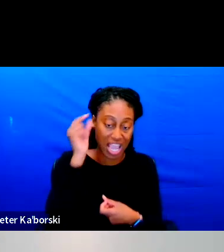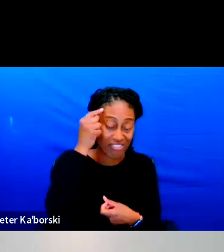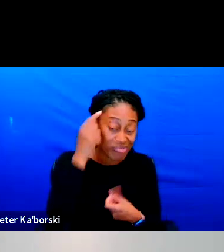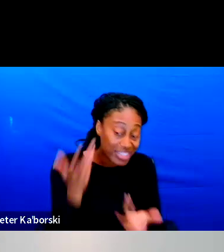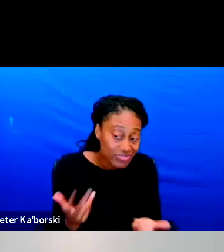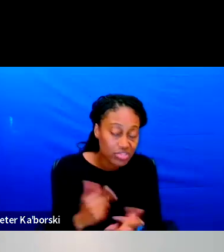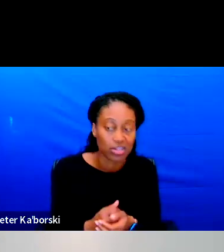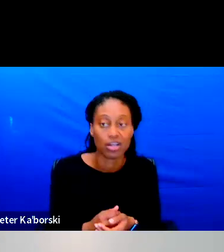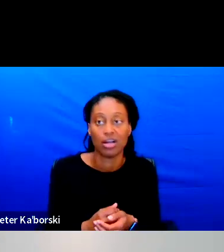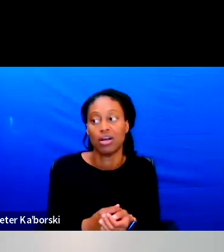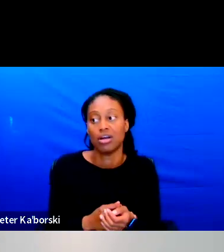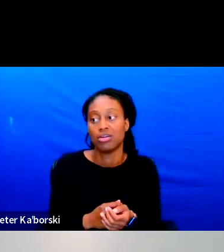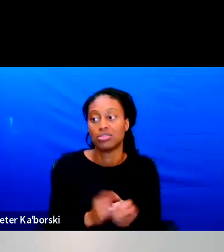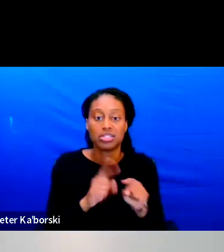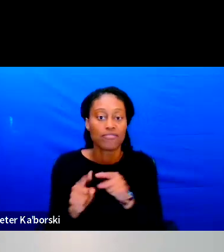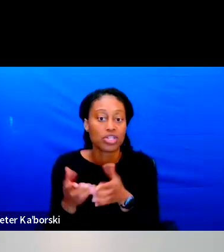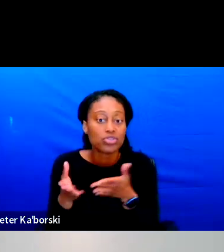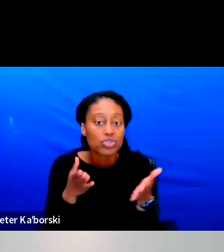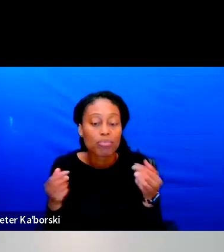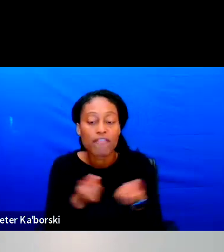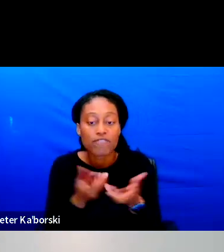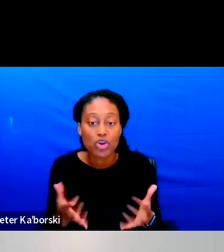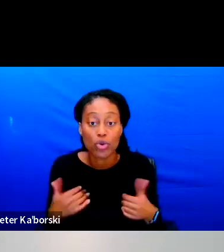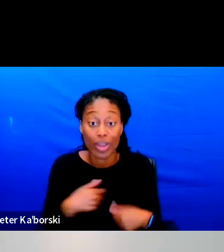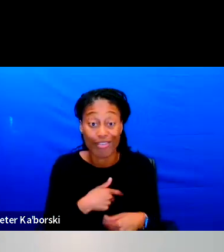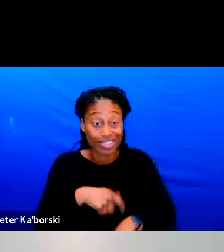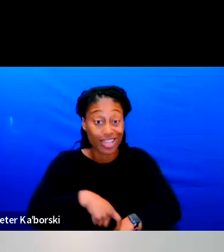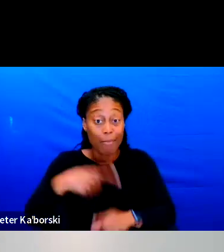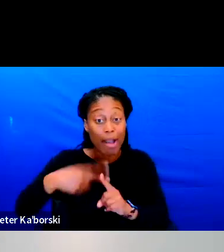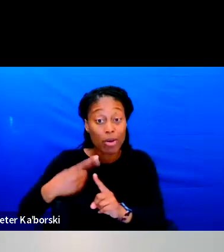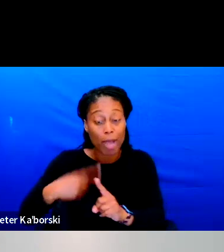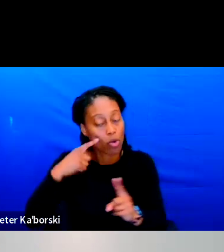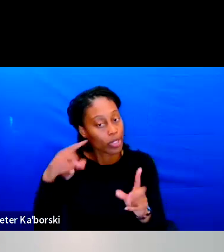Keenan Coatney: and so all the different service providers, you know we have a dedicated time each month that we meet together.